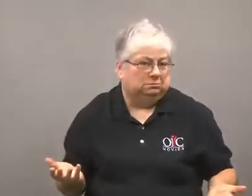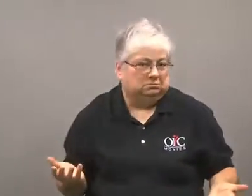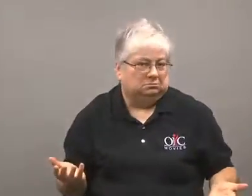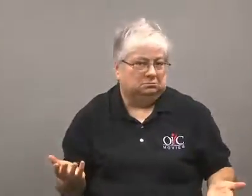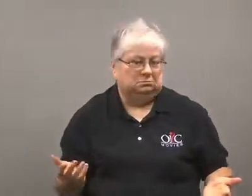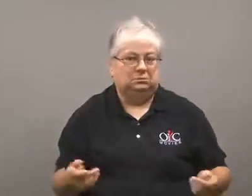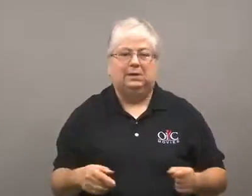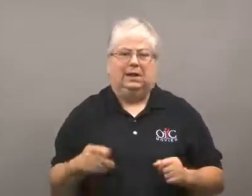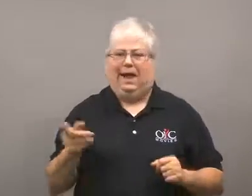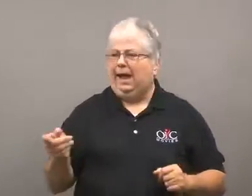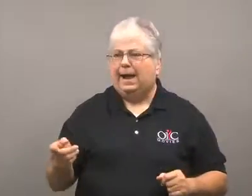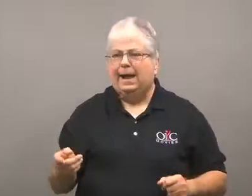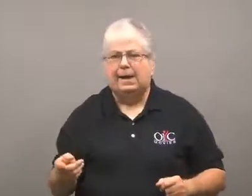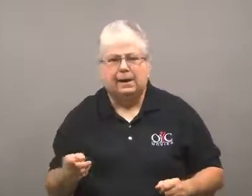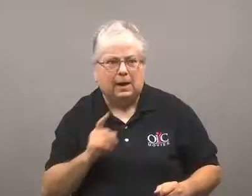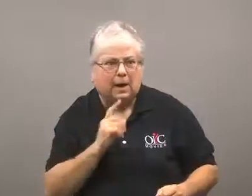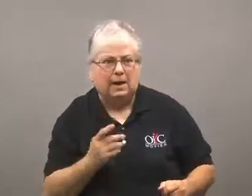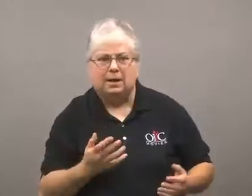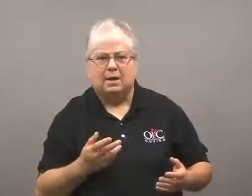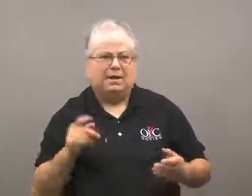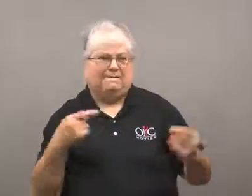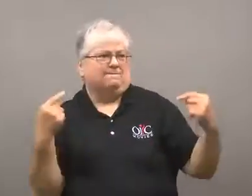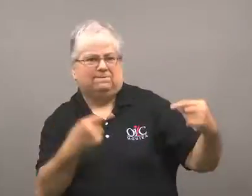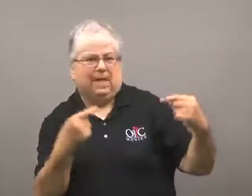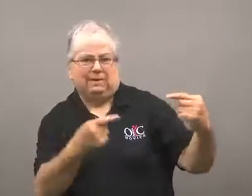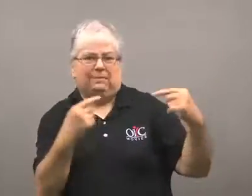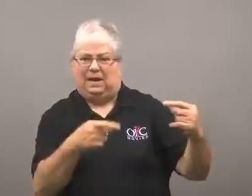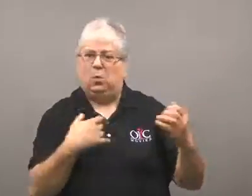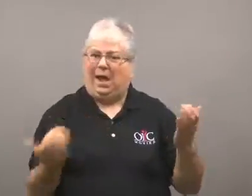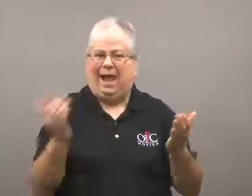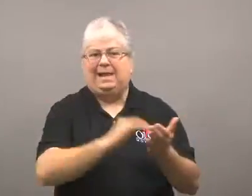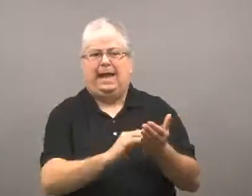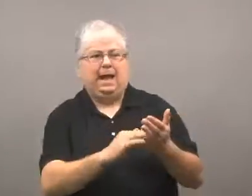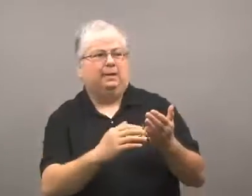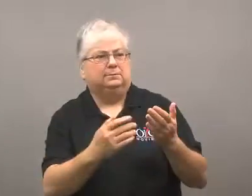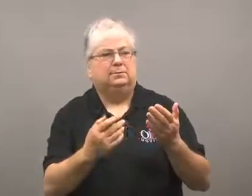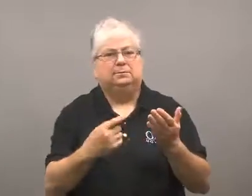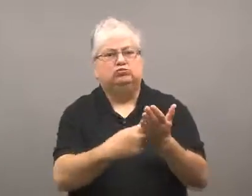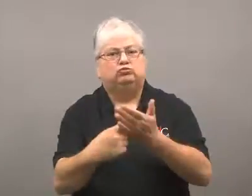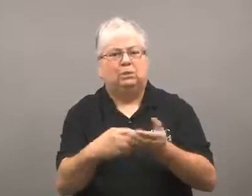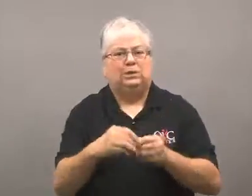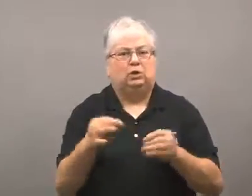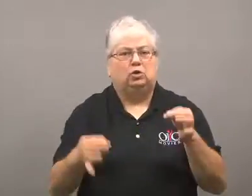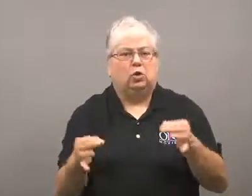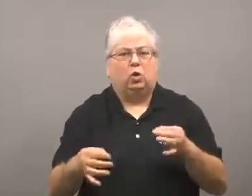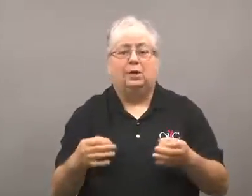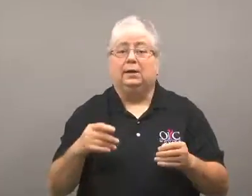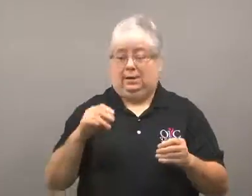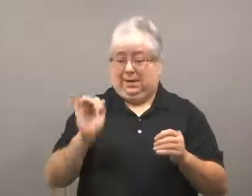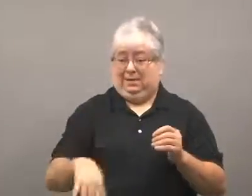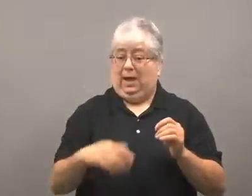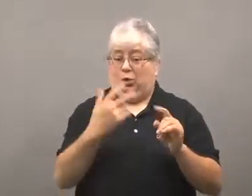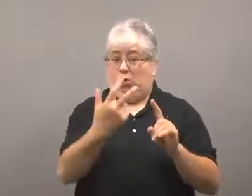There was a request for a rehearing.